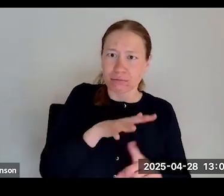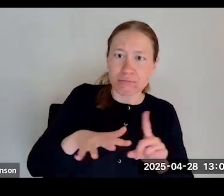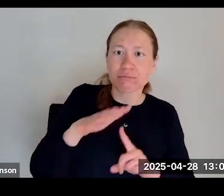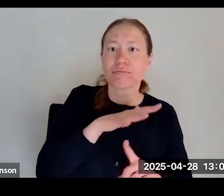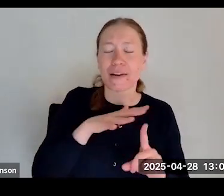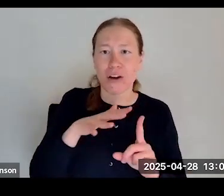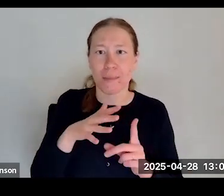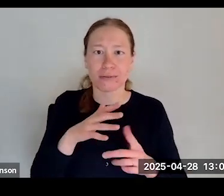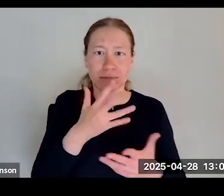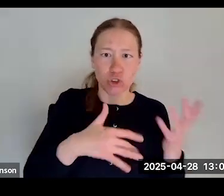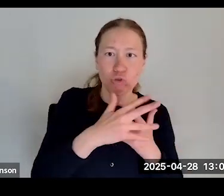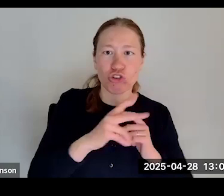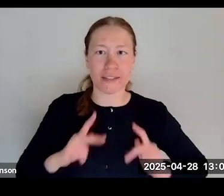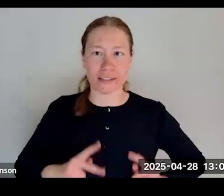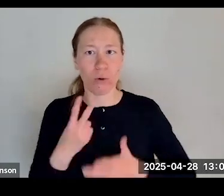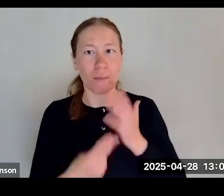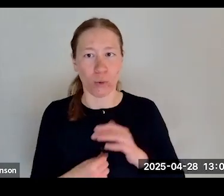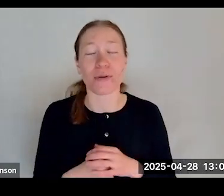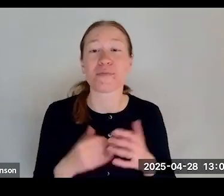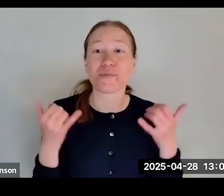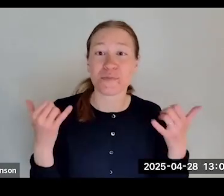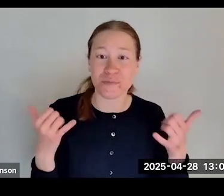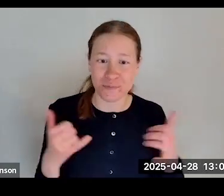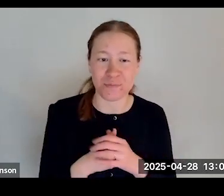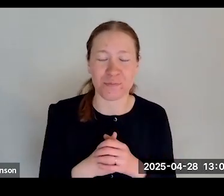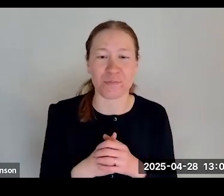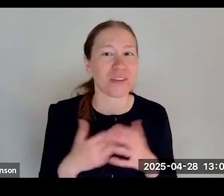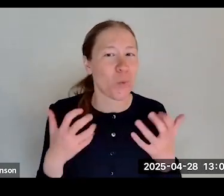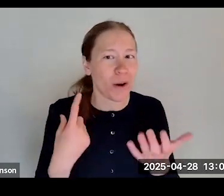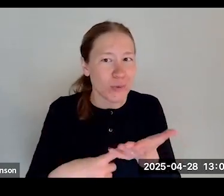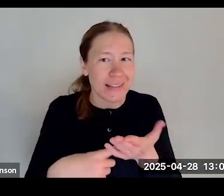So to tie it all together, I wanna begin by discussing some potential accommodation options